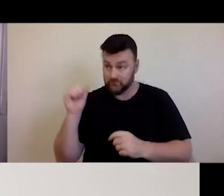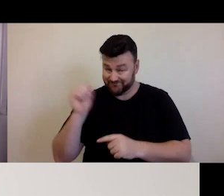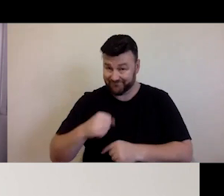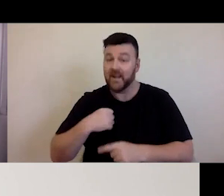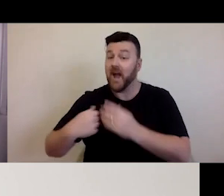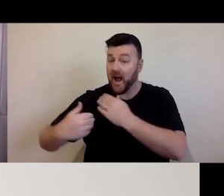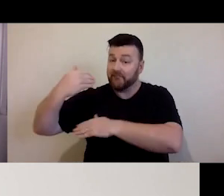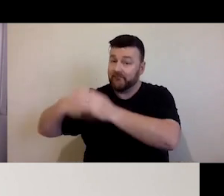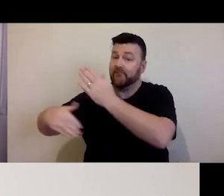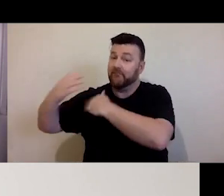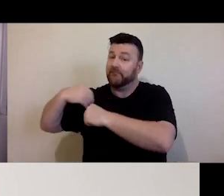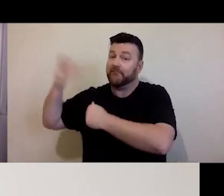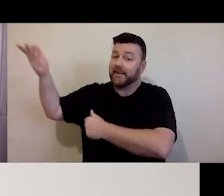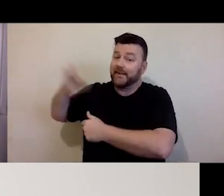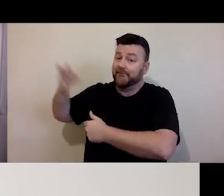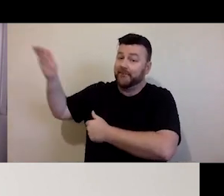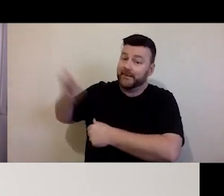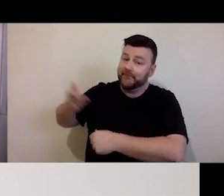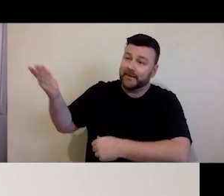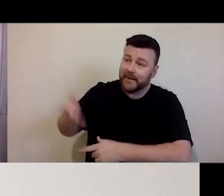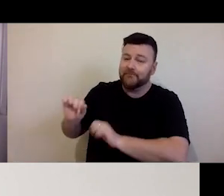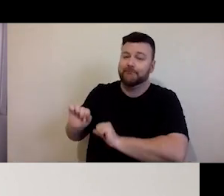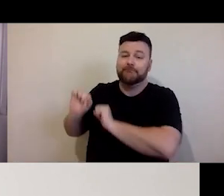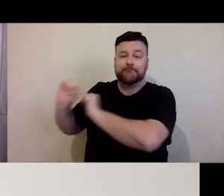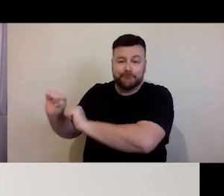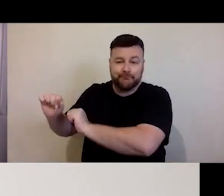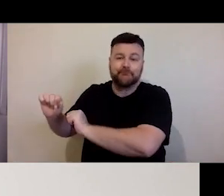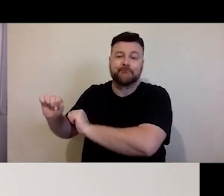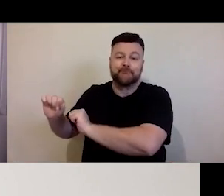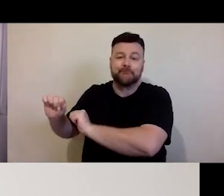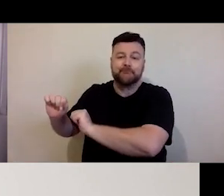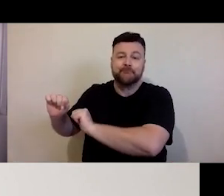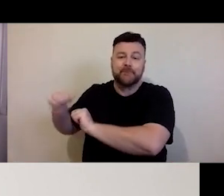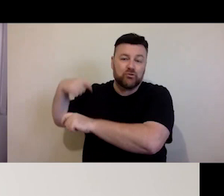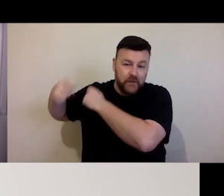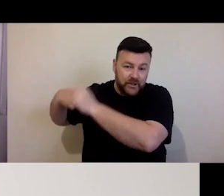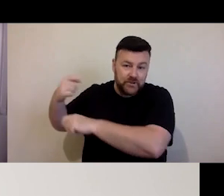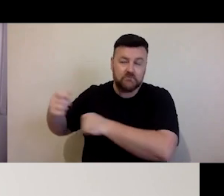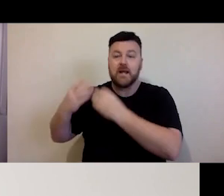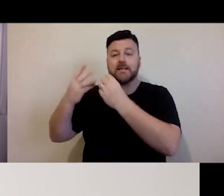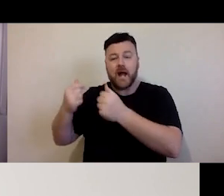before us some of the legacies that are connected and interconnected and